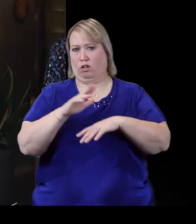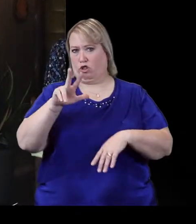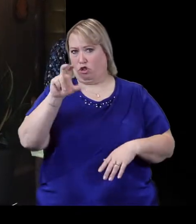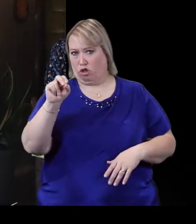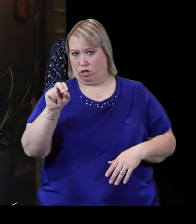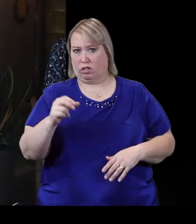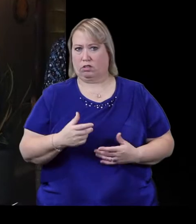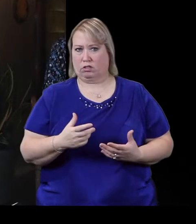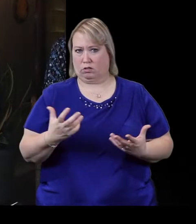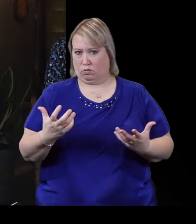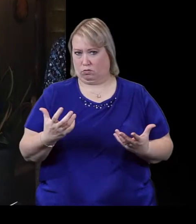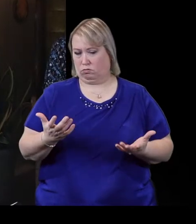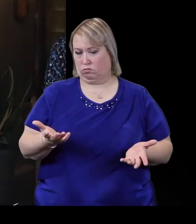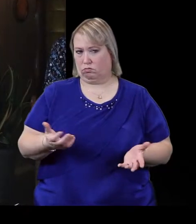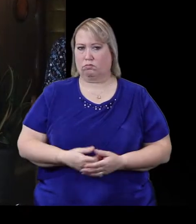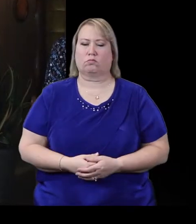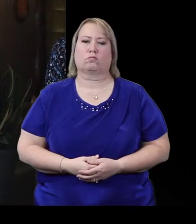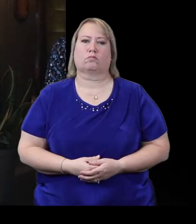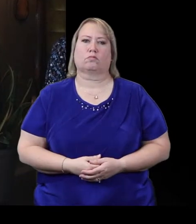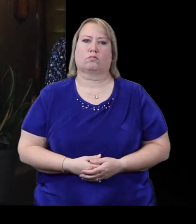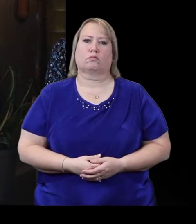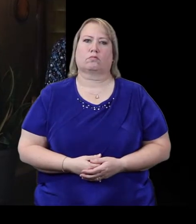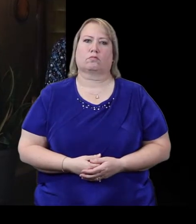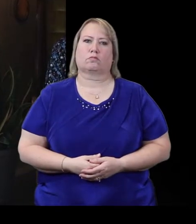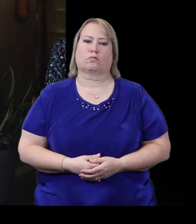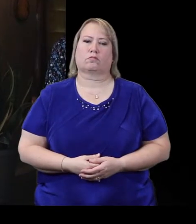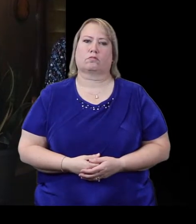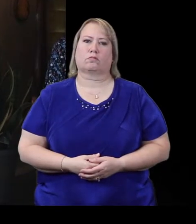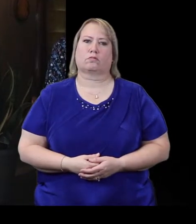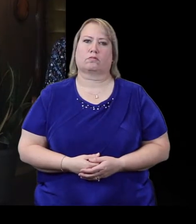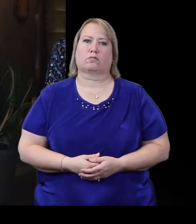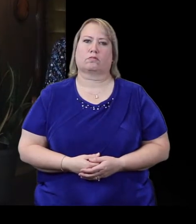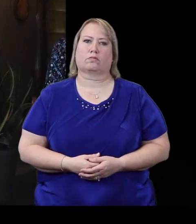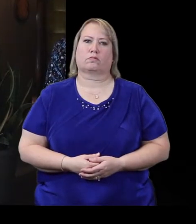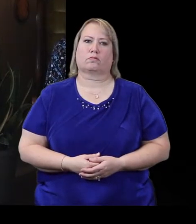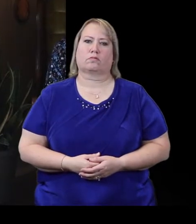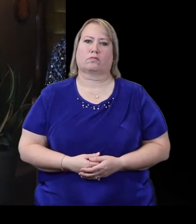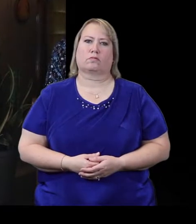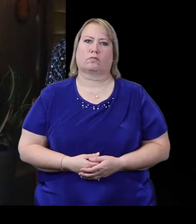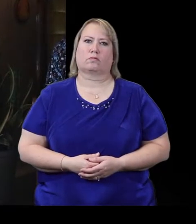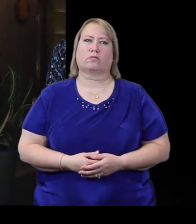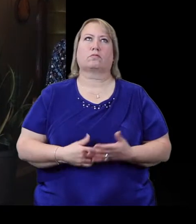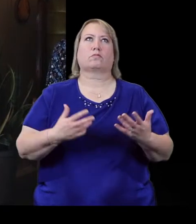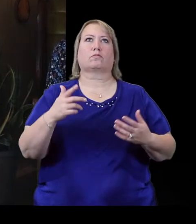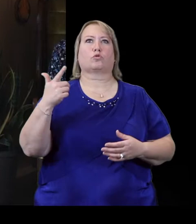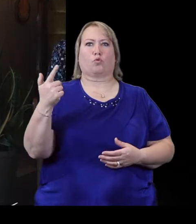[ Background sounds ] The 21st, at 3:30?